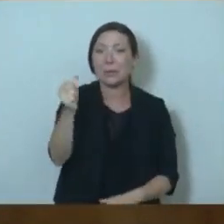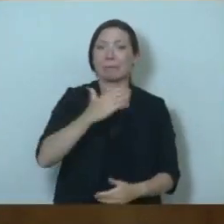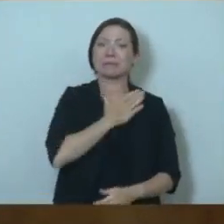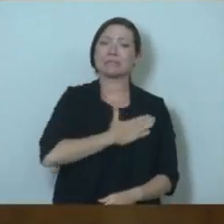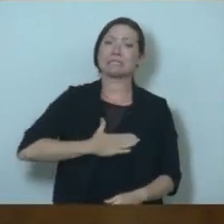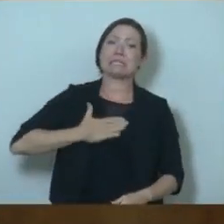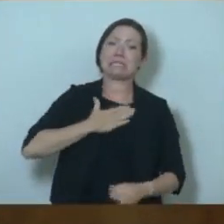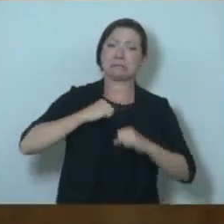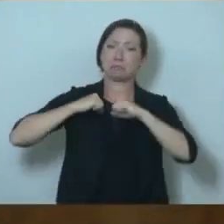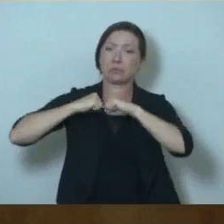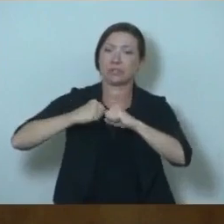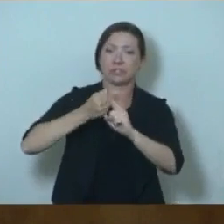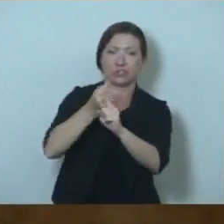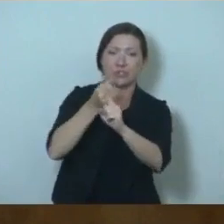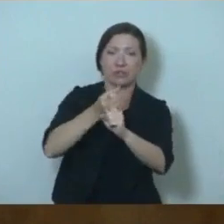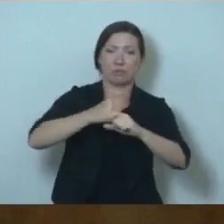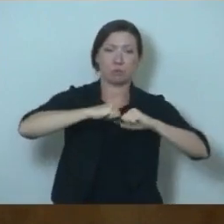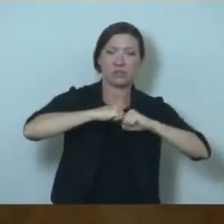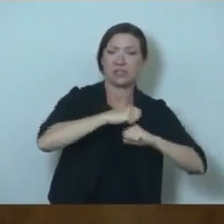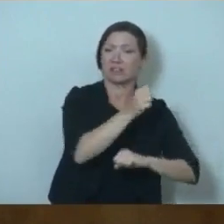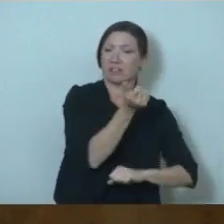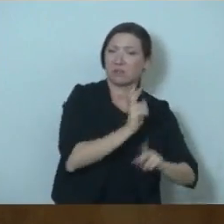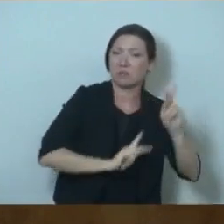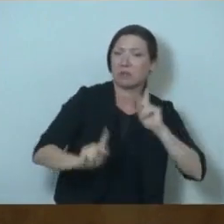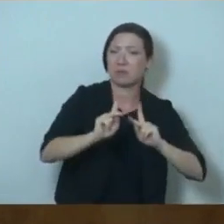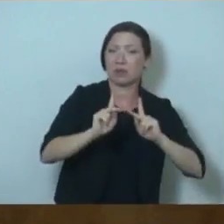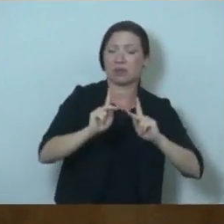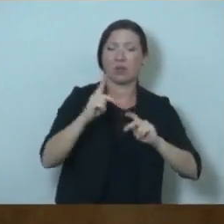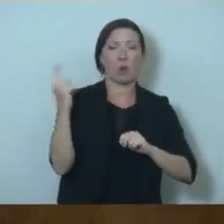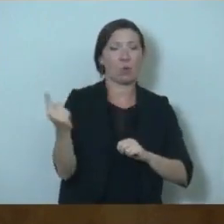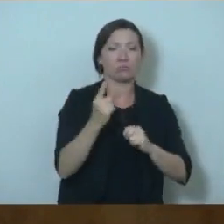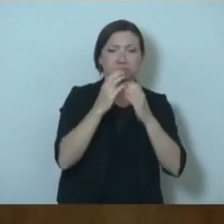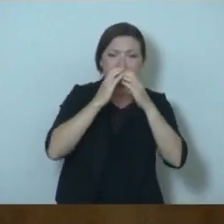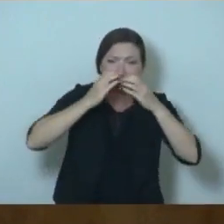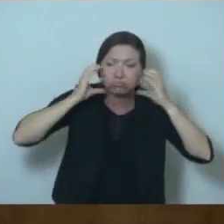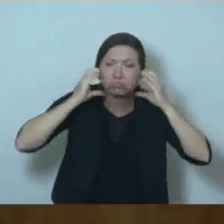IT US ALL UP TO US PLEASE, PLEASE, PLEASE, PLEASE PROTECT YOURSELF.